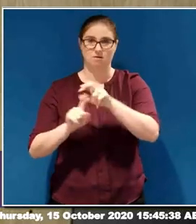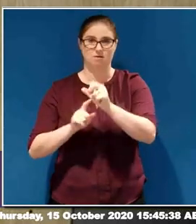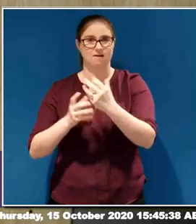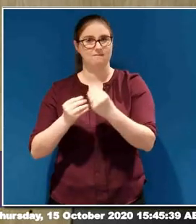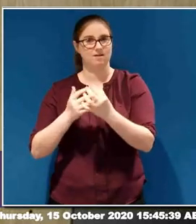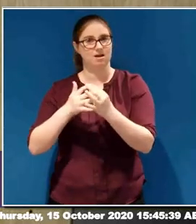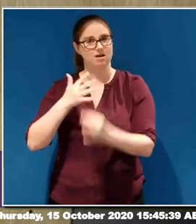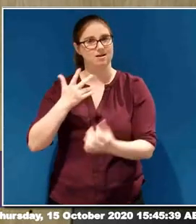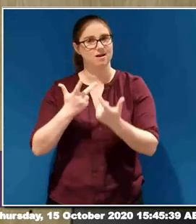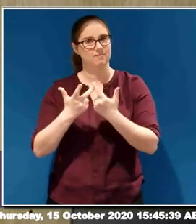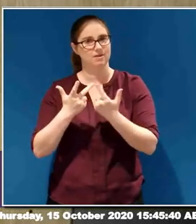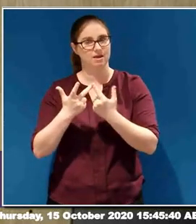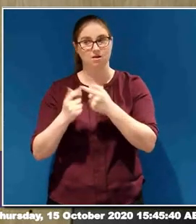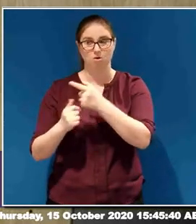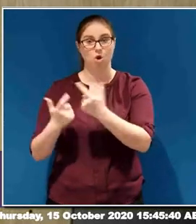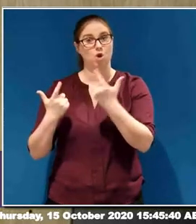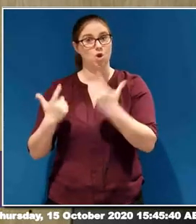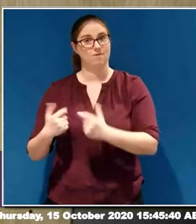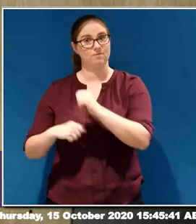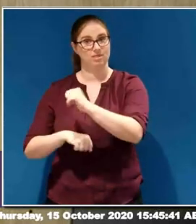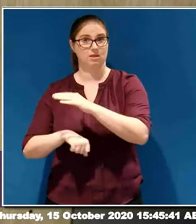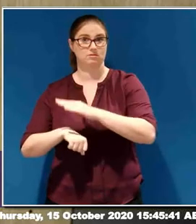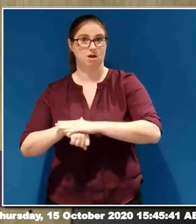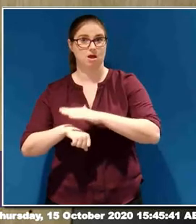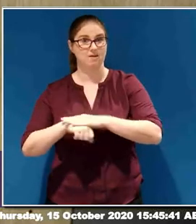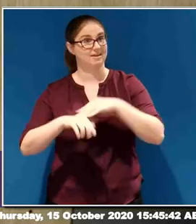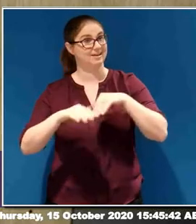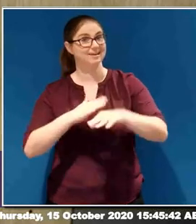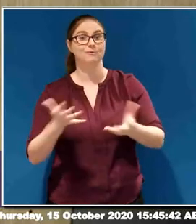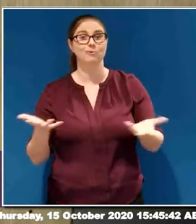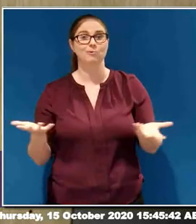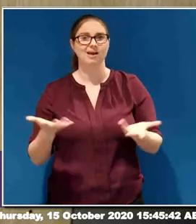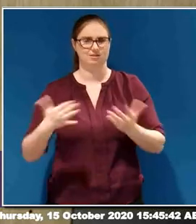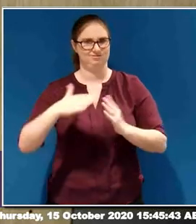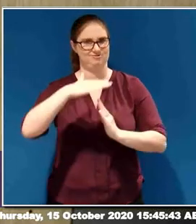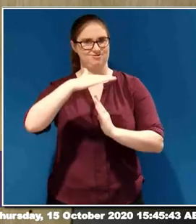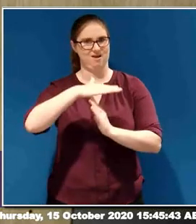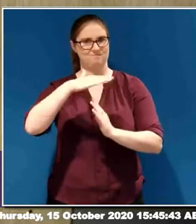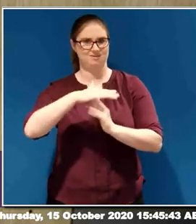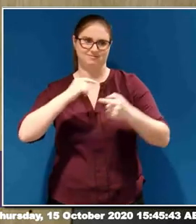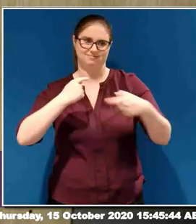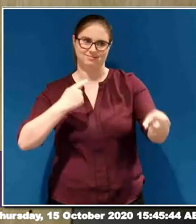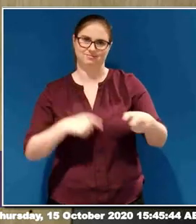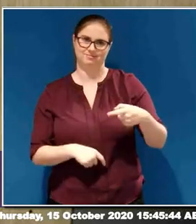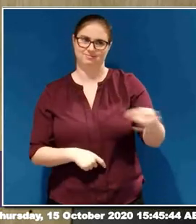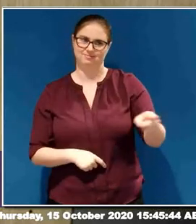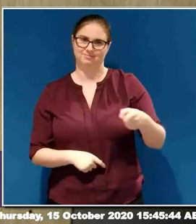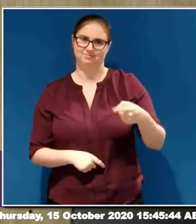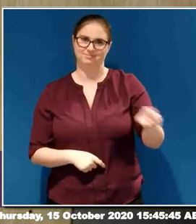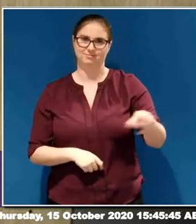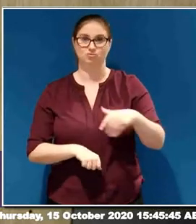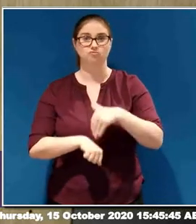time-out, and constantly getting in trouble for simple things that often